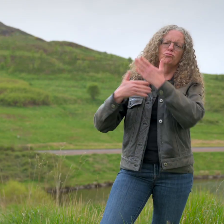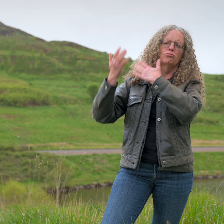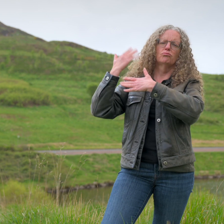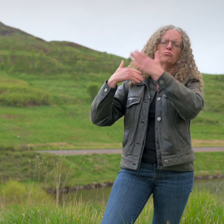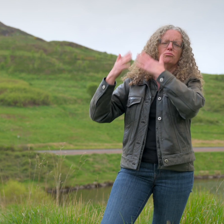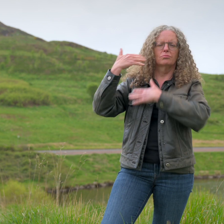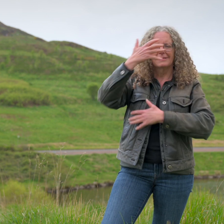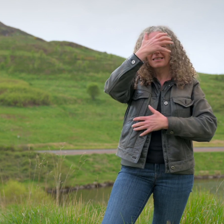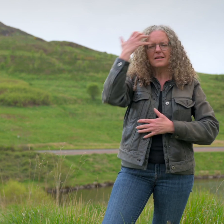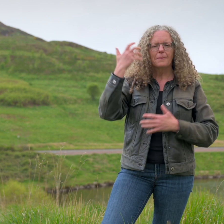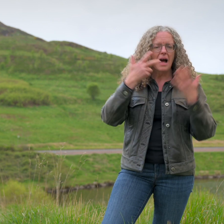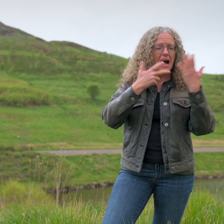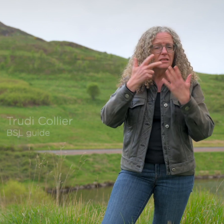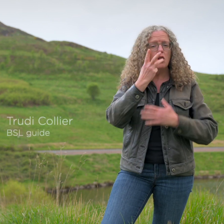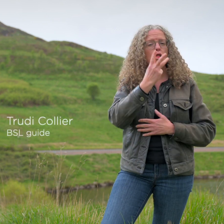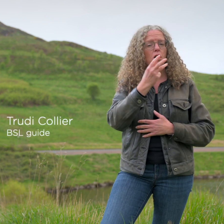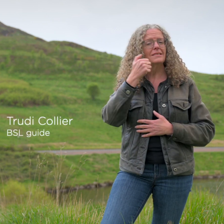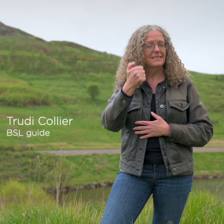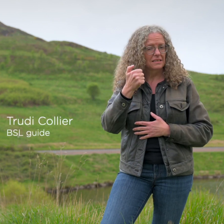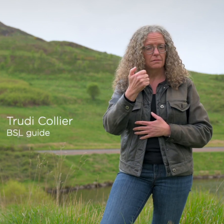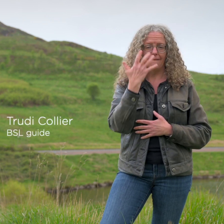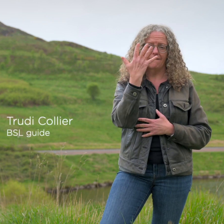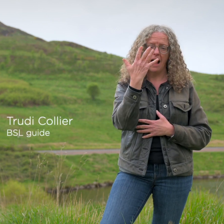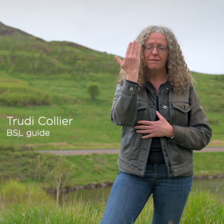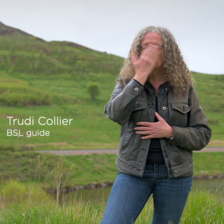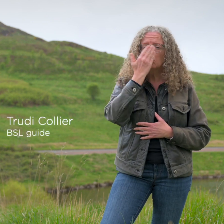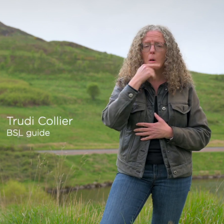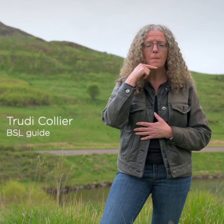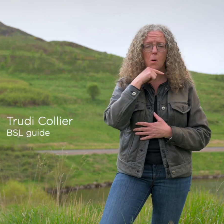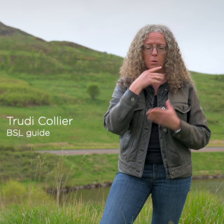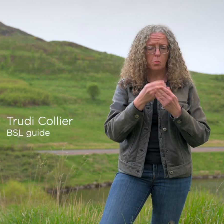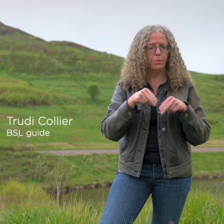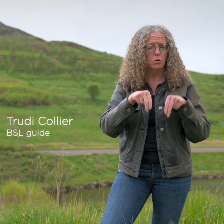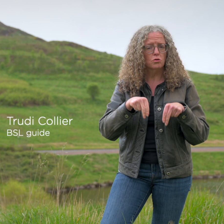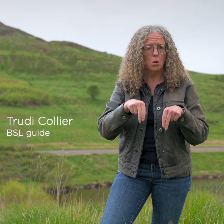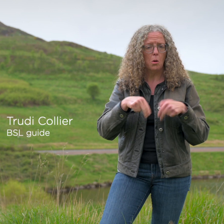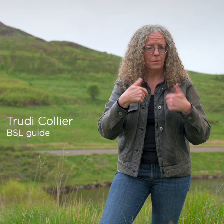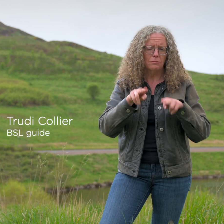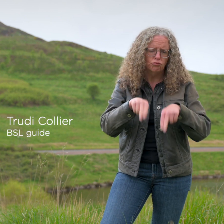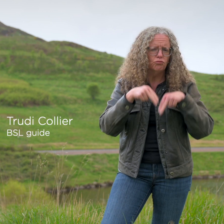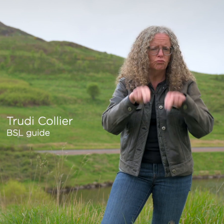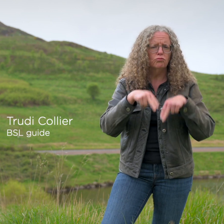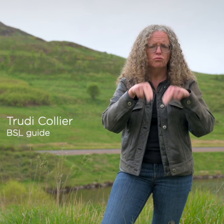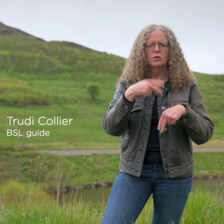A long time ago, in the summer of 1836, there were five school boys and an energetic dog,